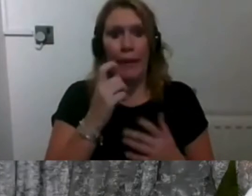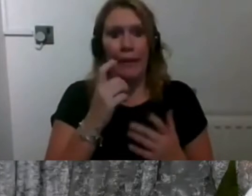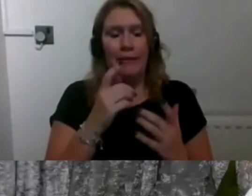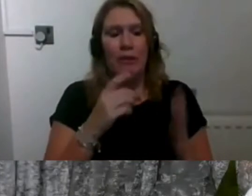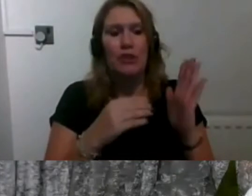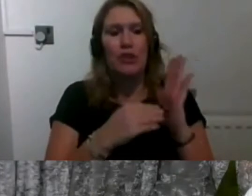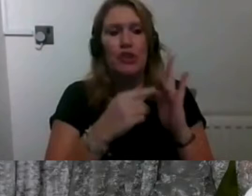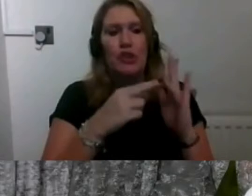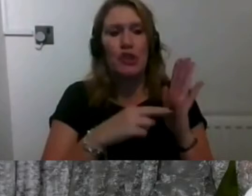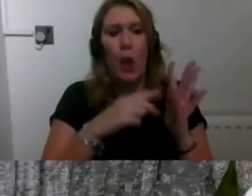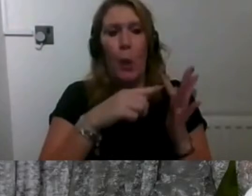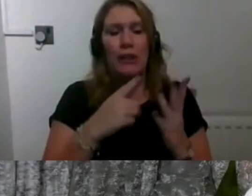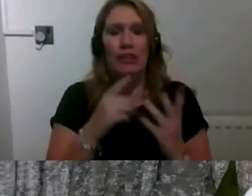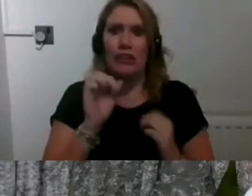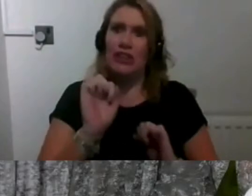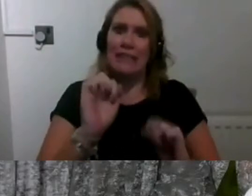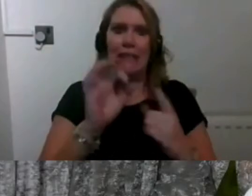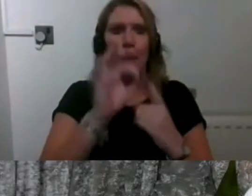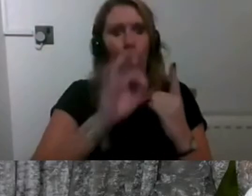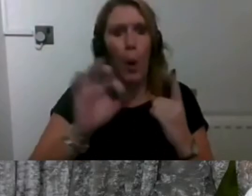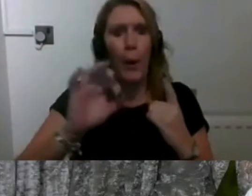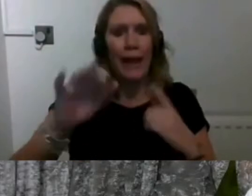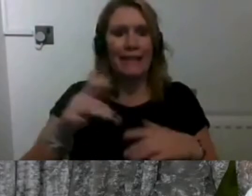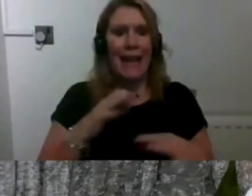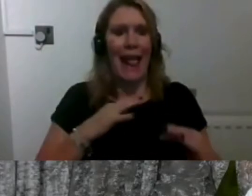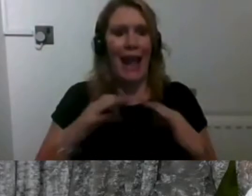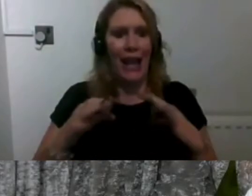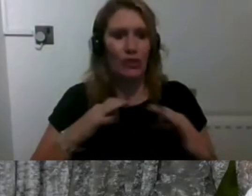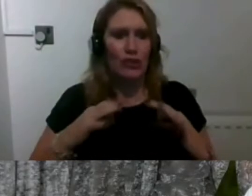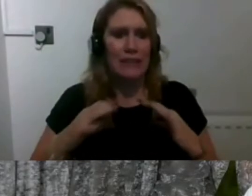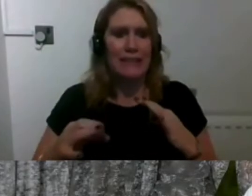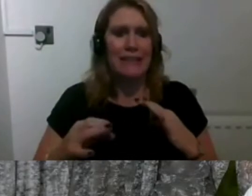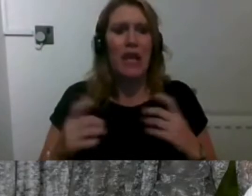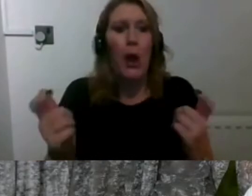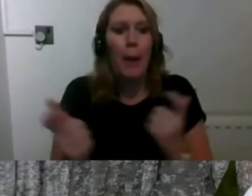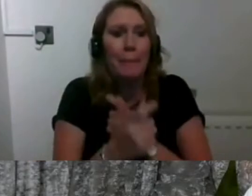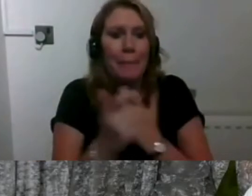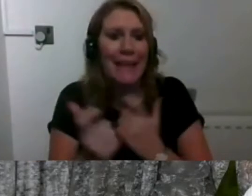an actor, a comedian and a film director.